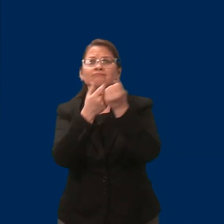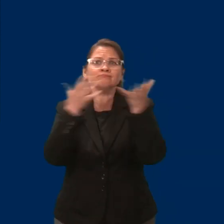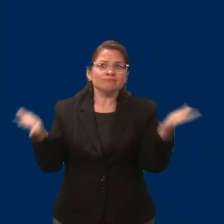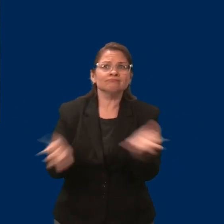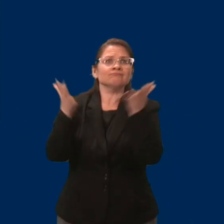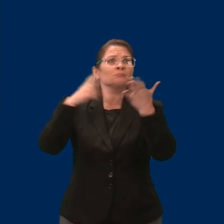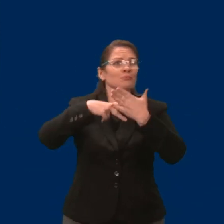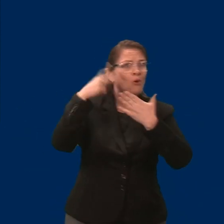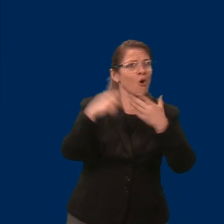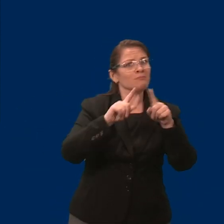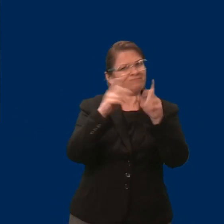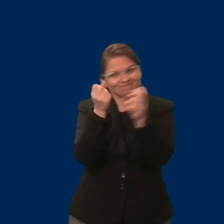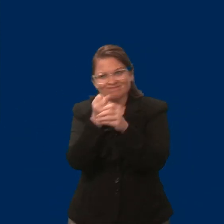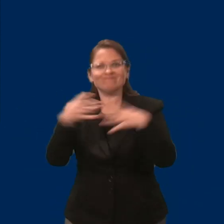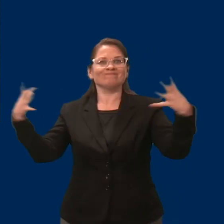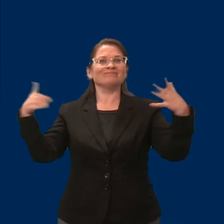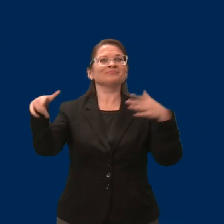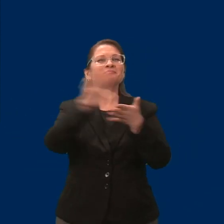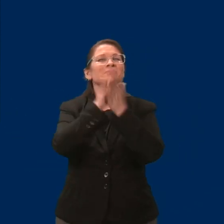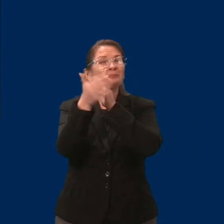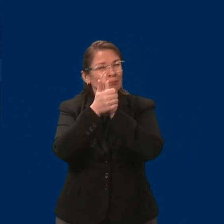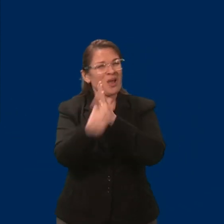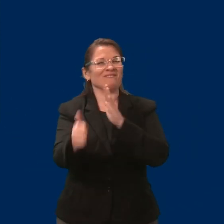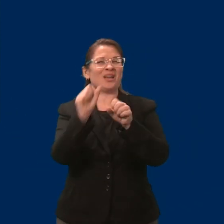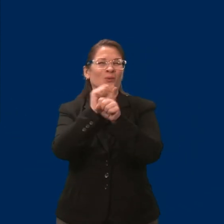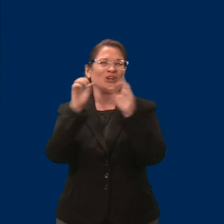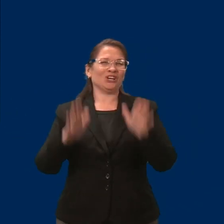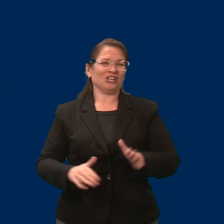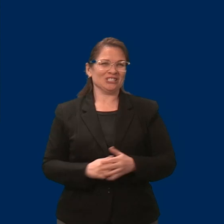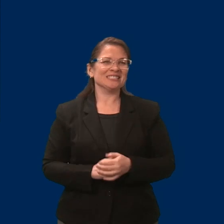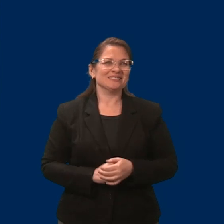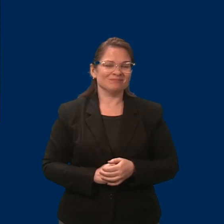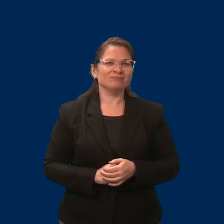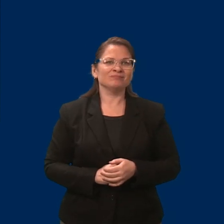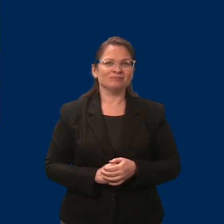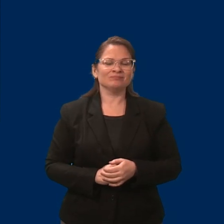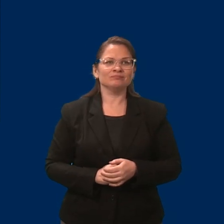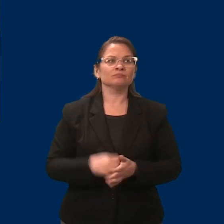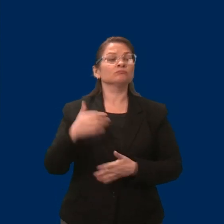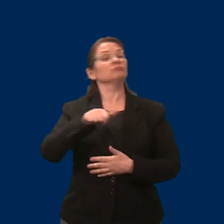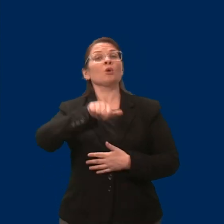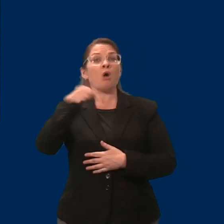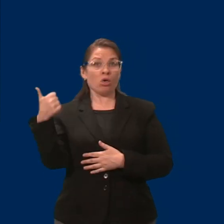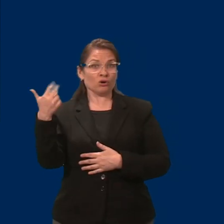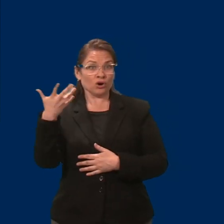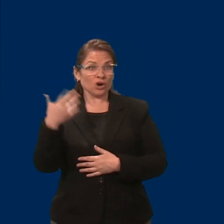And just a couple other things that I would mention, again, one would be the temporary permitting